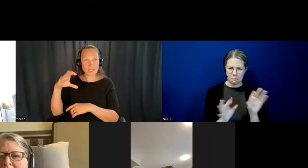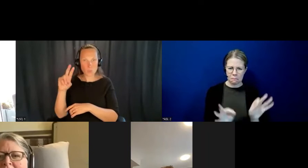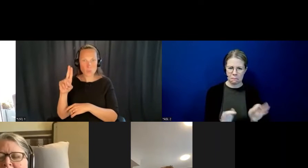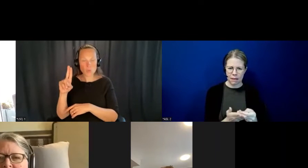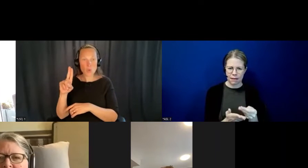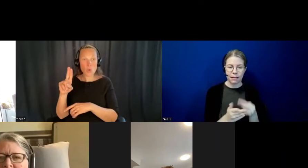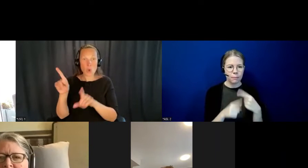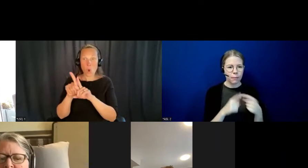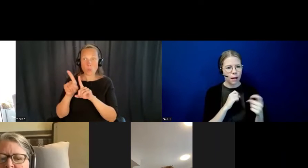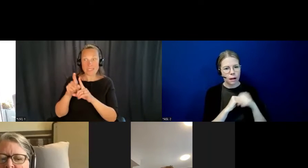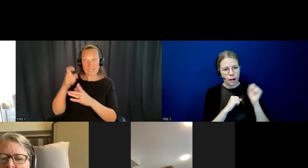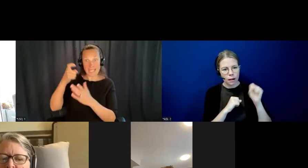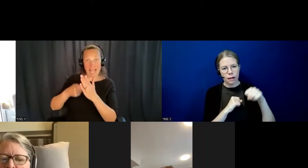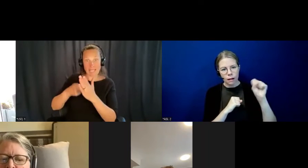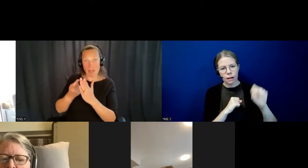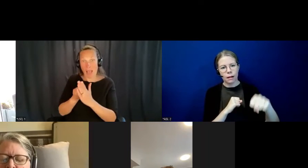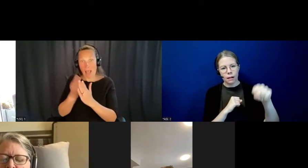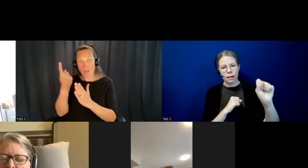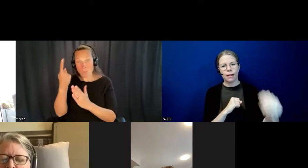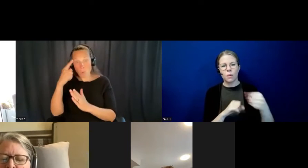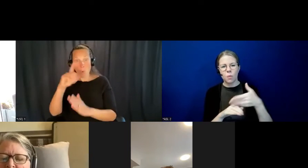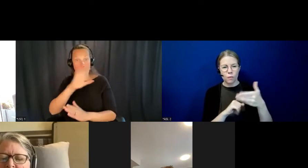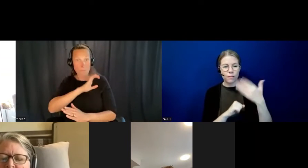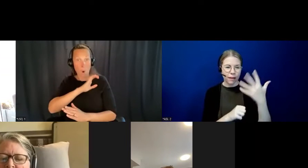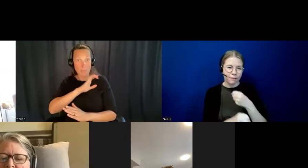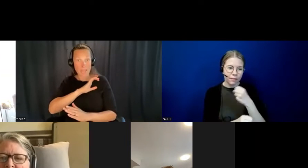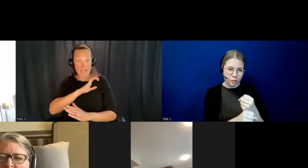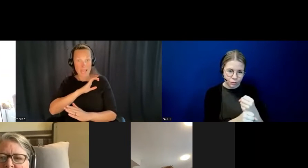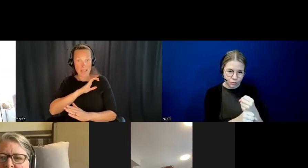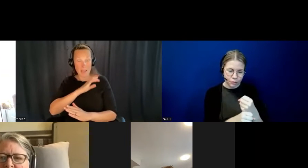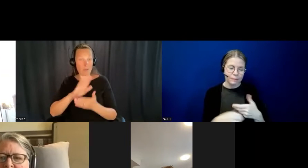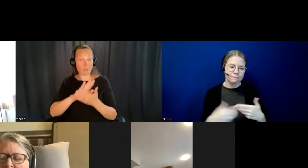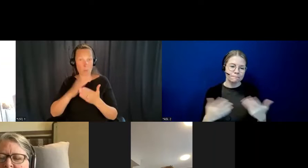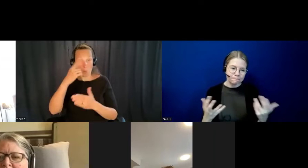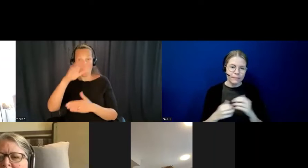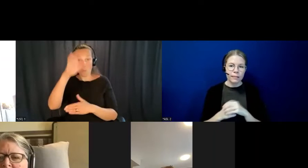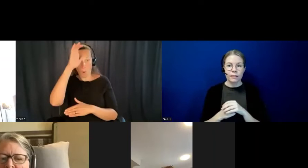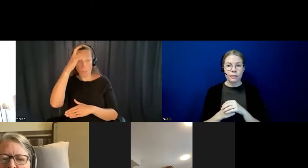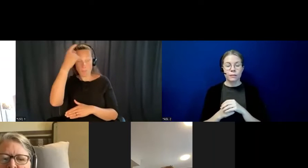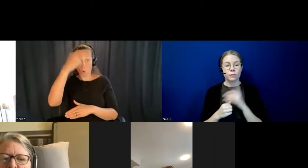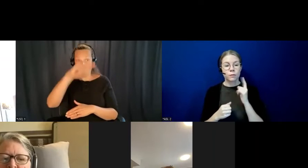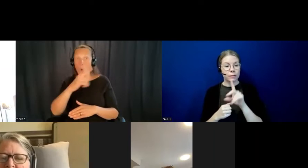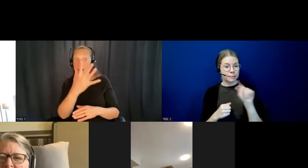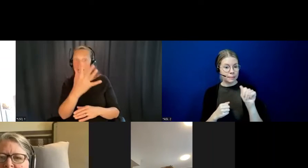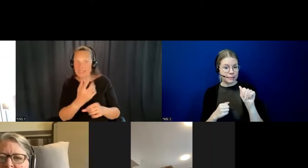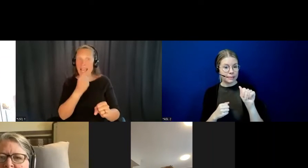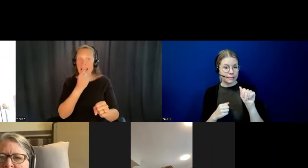THE IDEAL IT'S UNLIKELY WE WILL MOVE THIS AS QUICKLY AS CERB. BUT WE HAVE TO DO IT A LOT